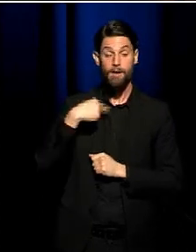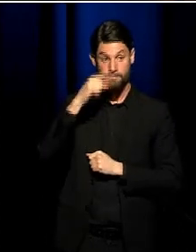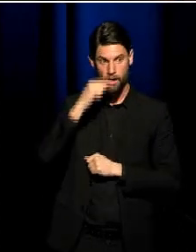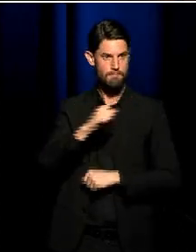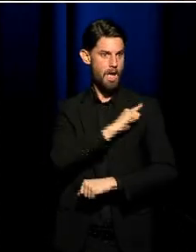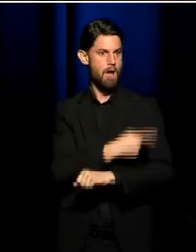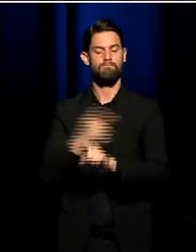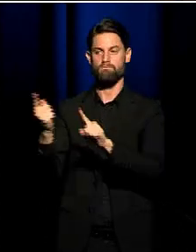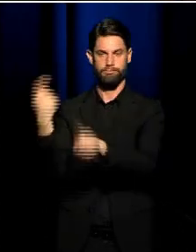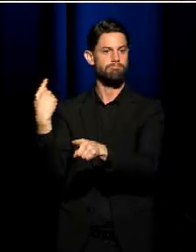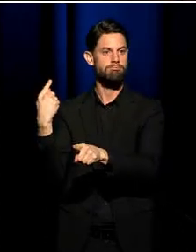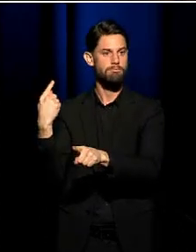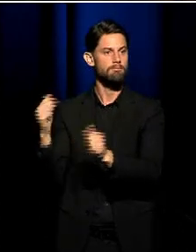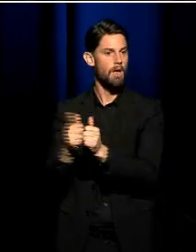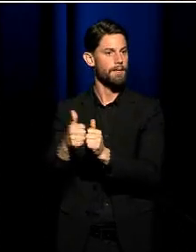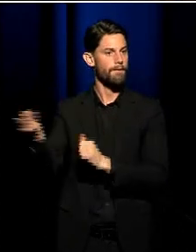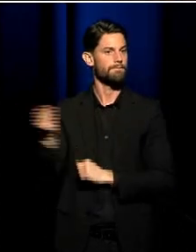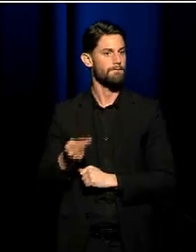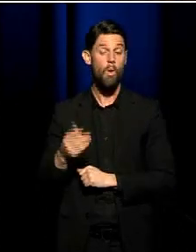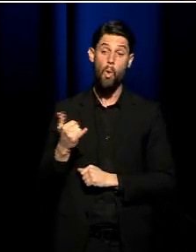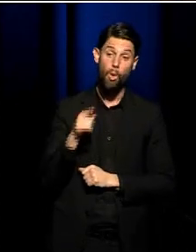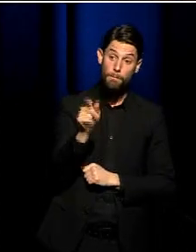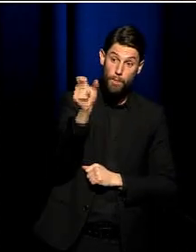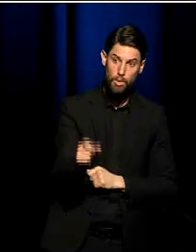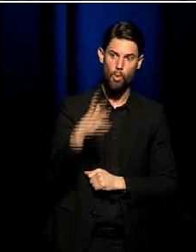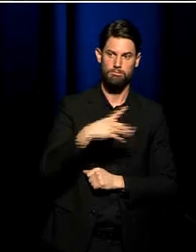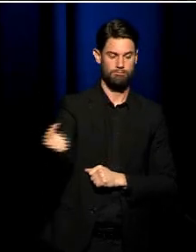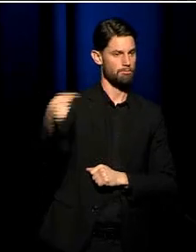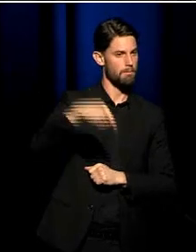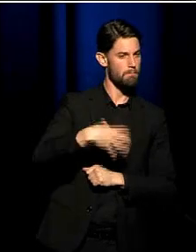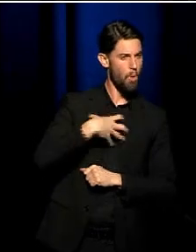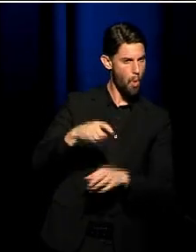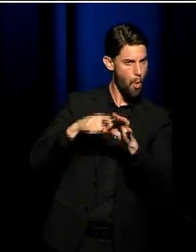written statements or to attend and give evidence in person. The Commission does